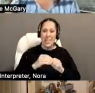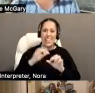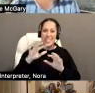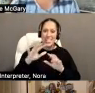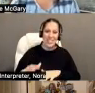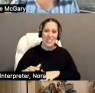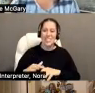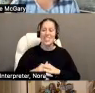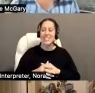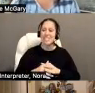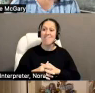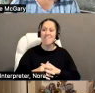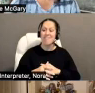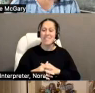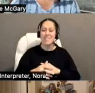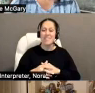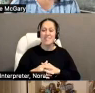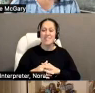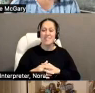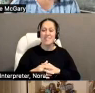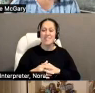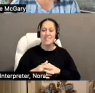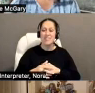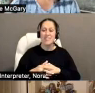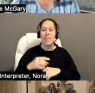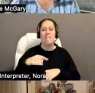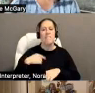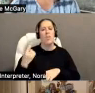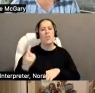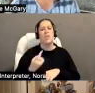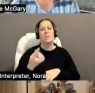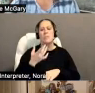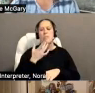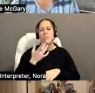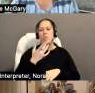Yeah. Um, I've always been, like, I prefer the cold to the heat.